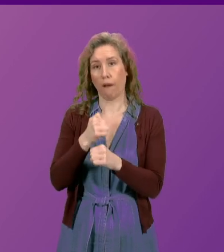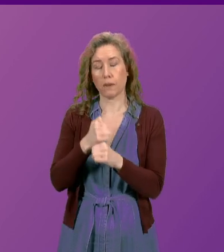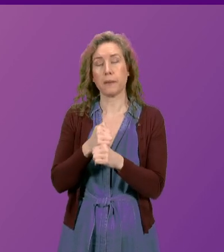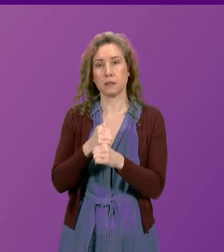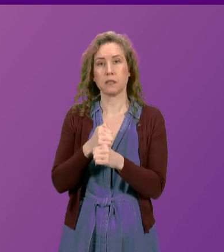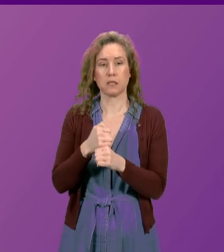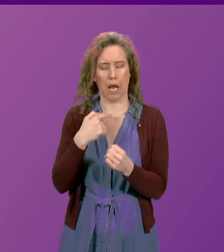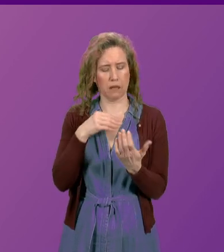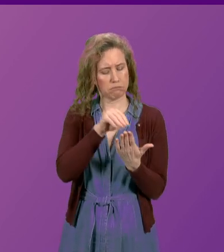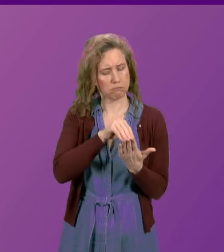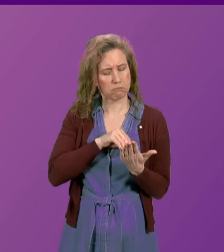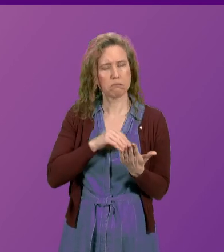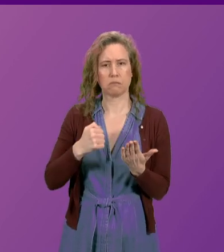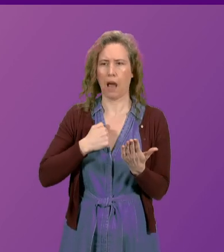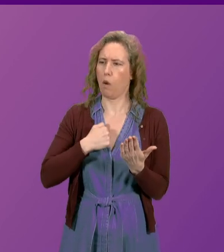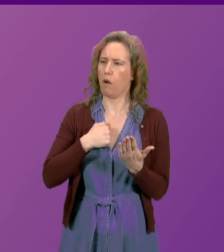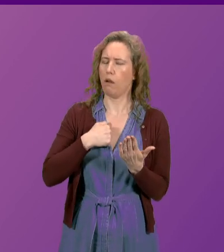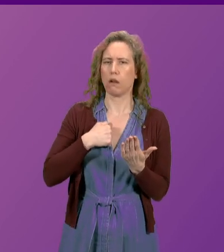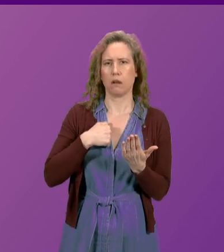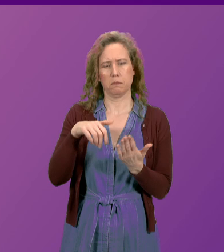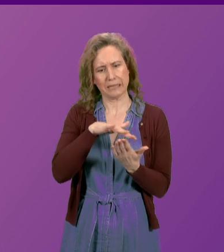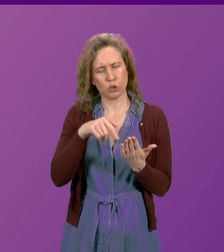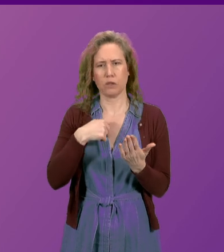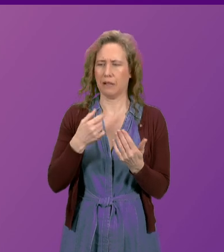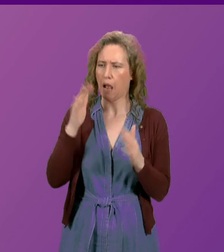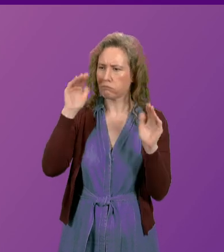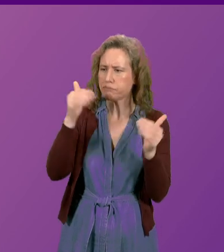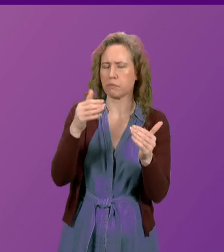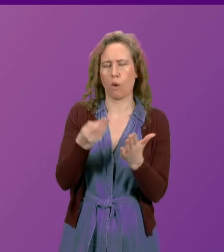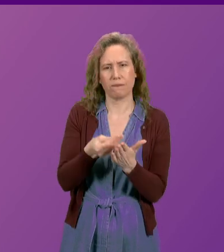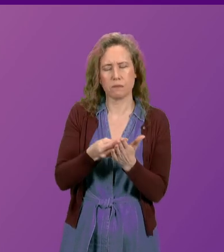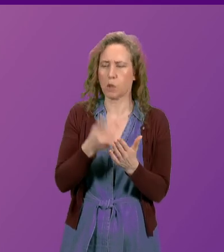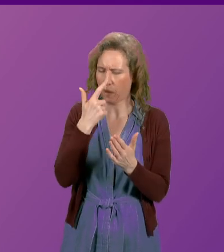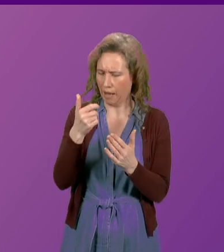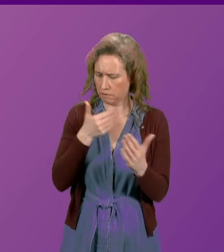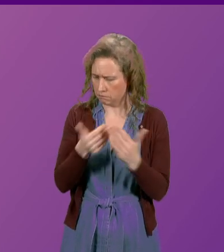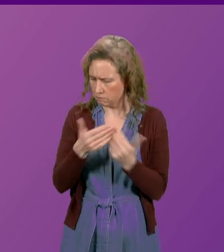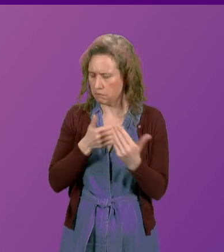has set out its position and its fiscal approach to enable that to be the case.